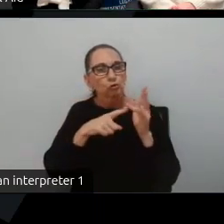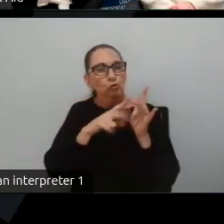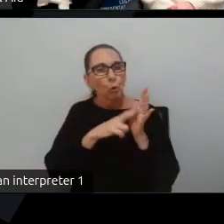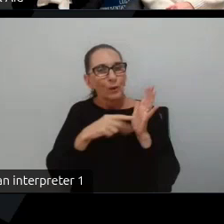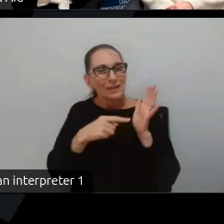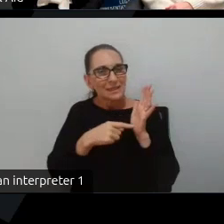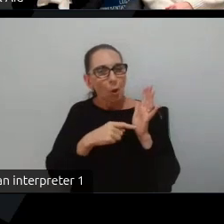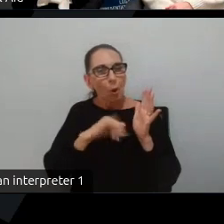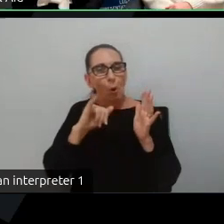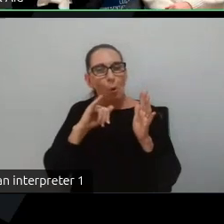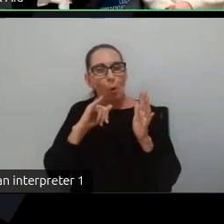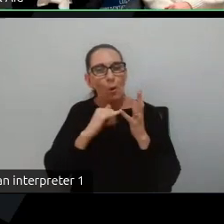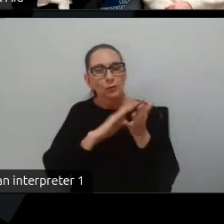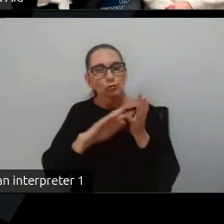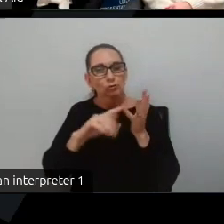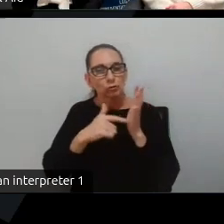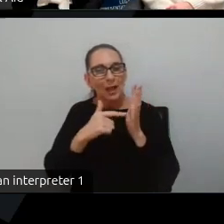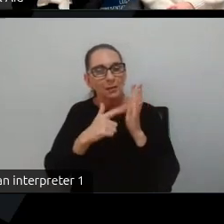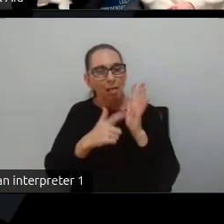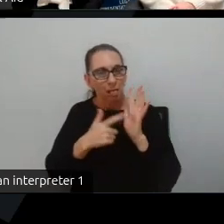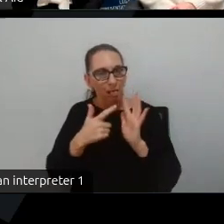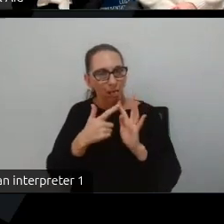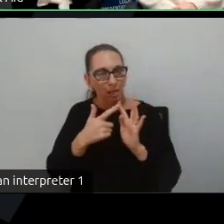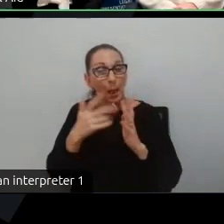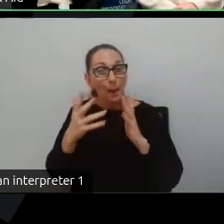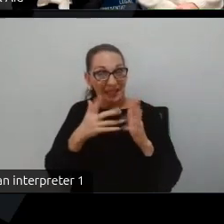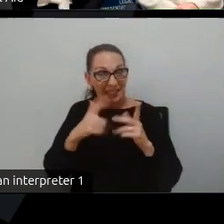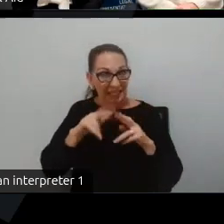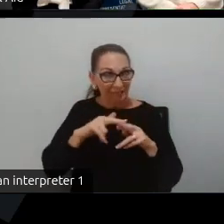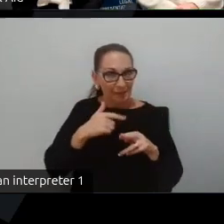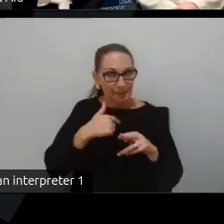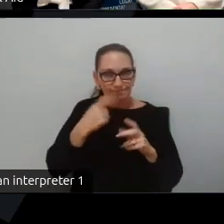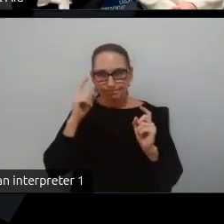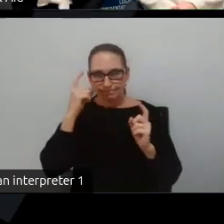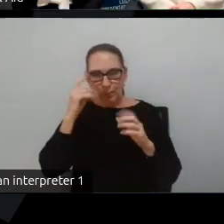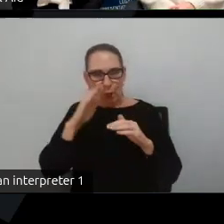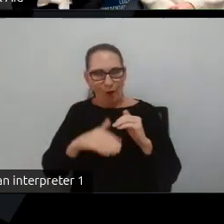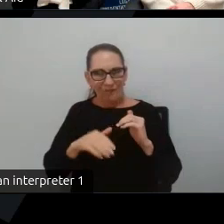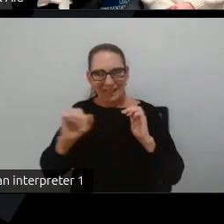means is that if there's concerns about safety or a domestic violence order in place, we can